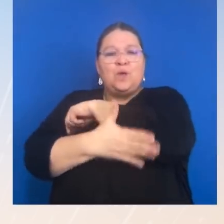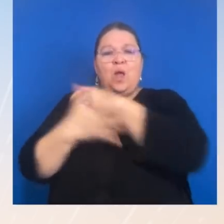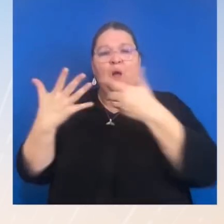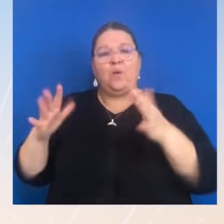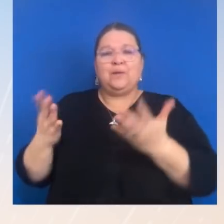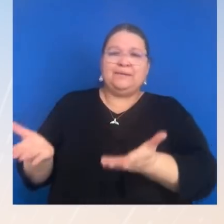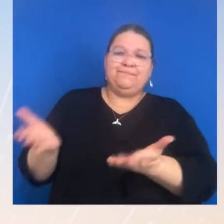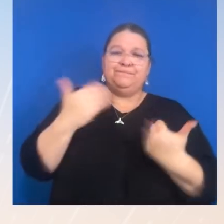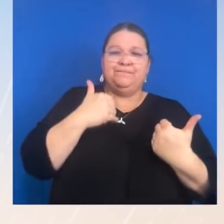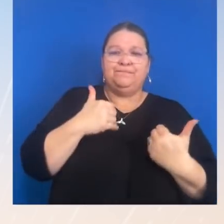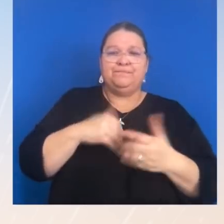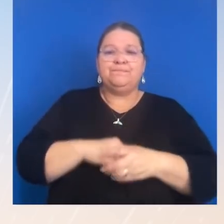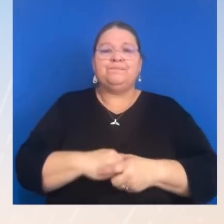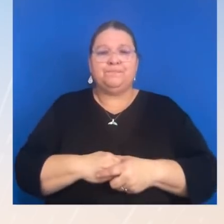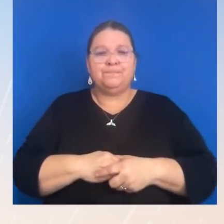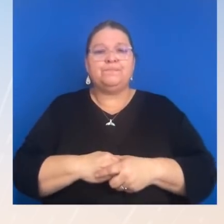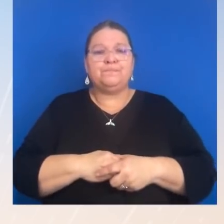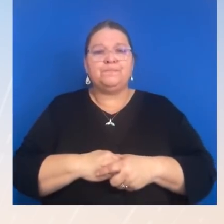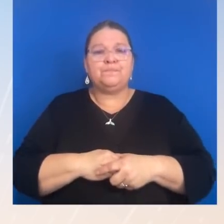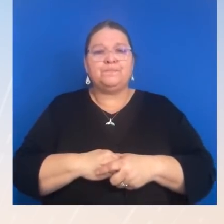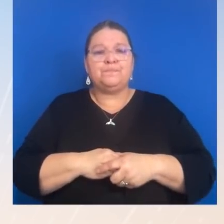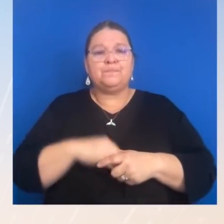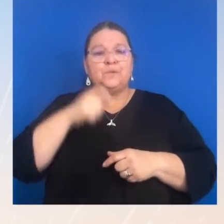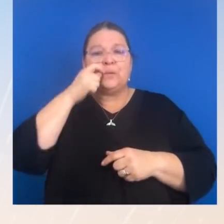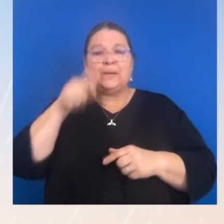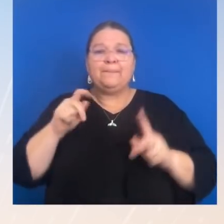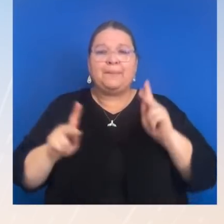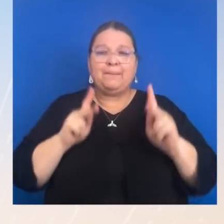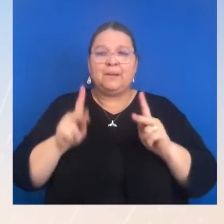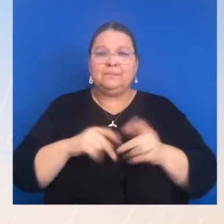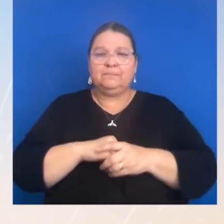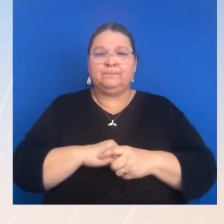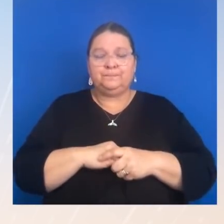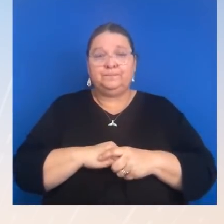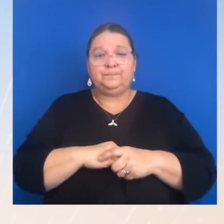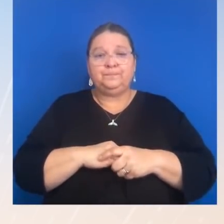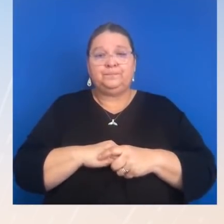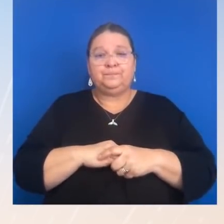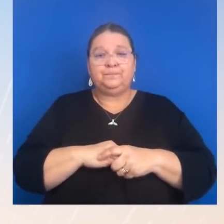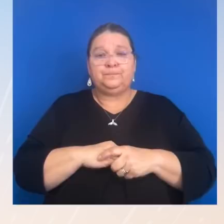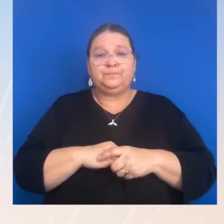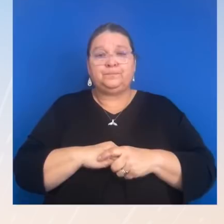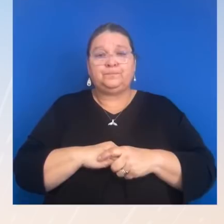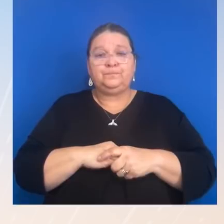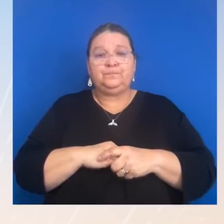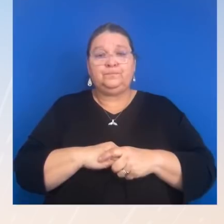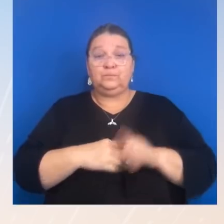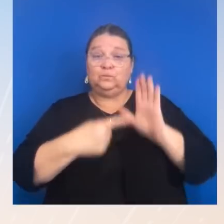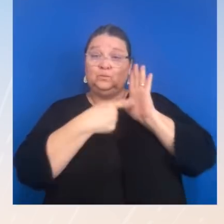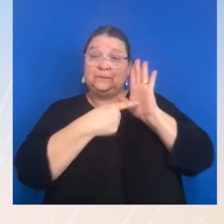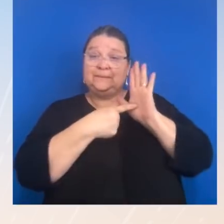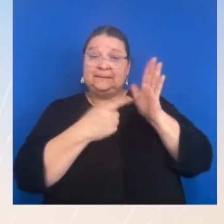that Representative Madison Cawthorn made about the Ukrainian government. He said in a video that Zelenskyy is a "thug."